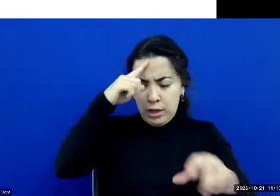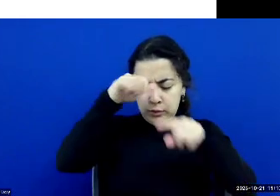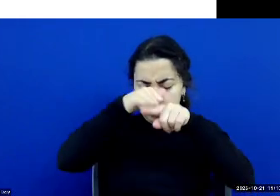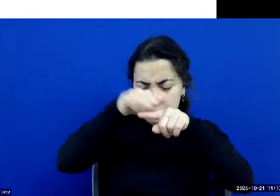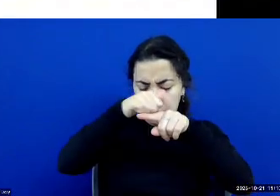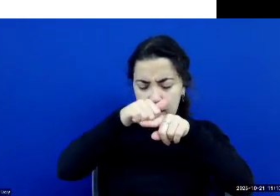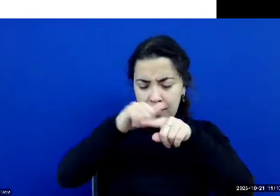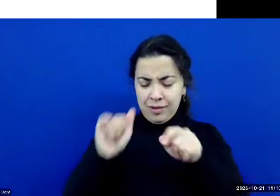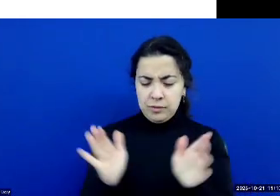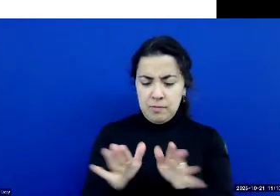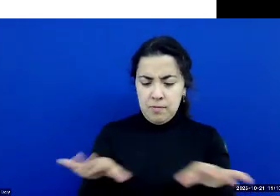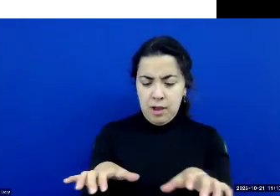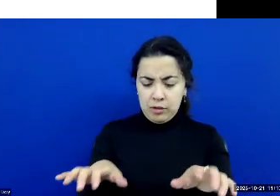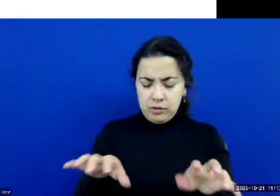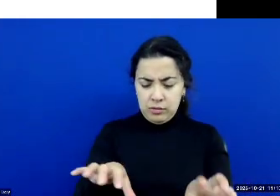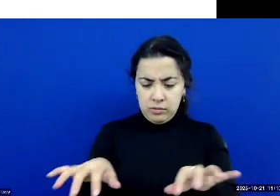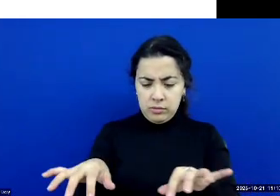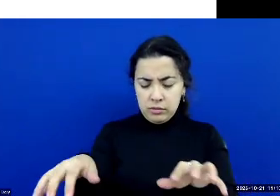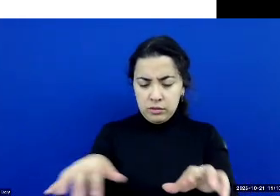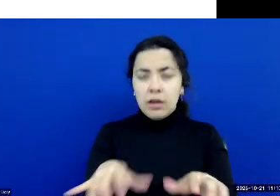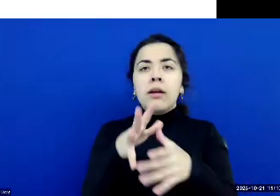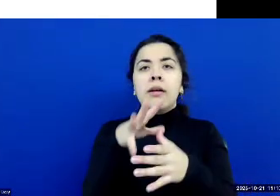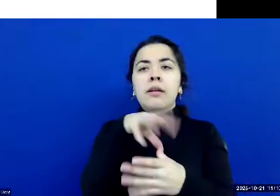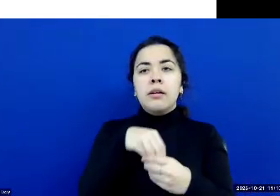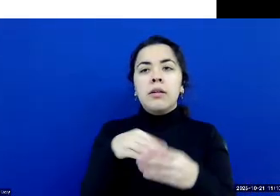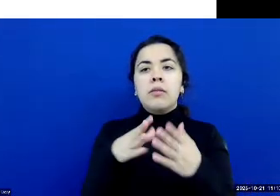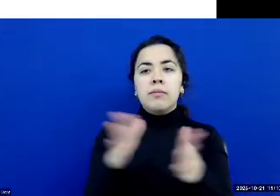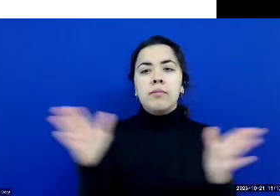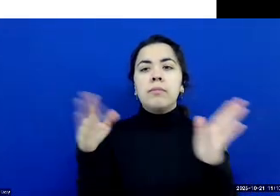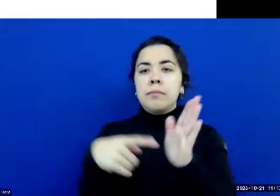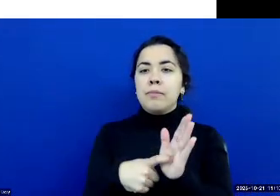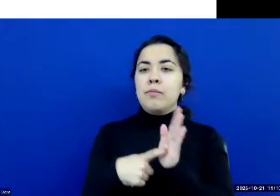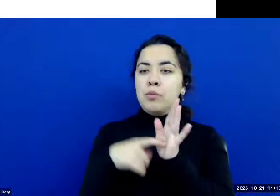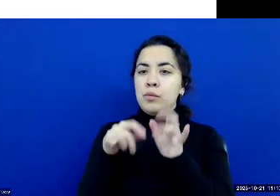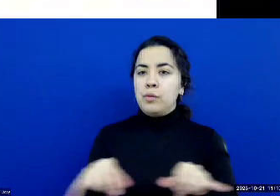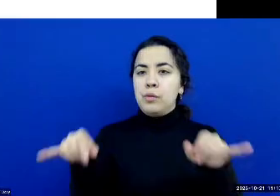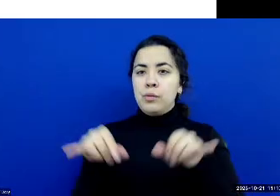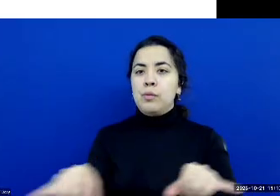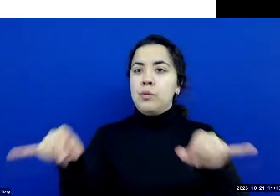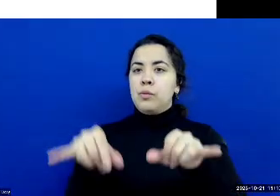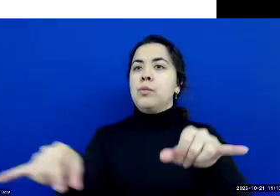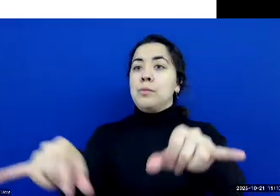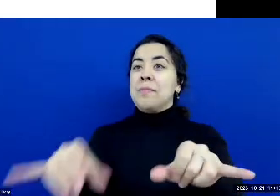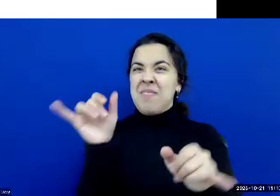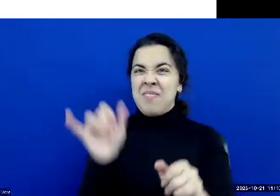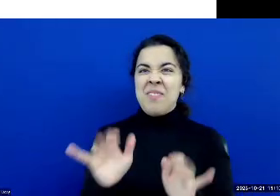Kathleen DeForest: Trains your brain that that small action is a part of the overall mandatory routine.